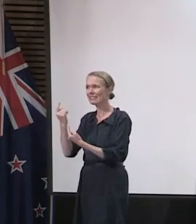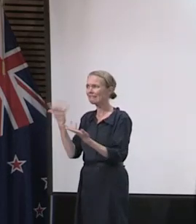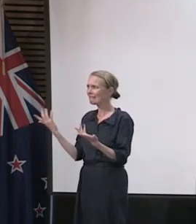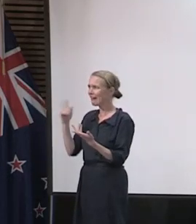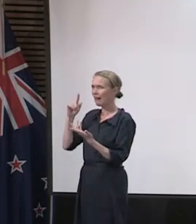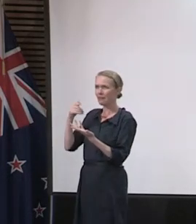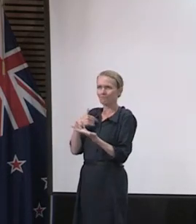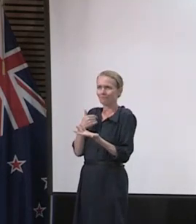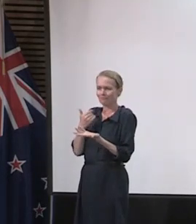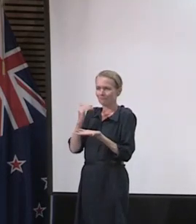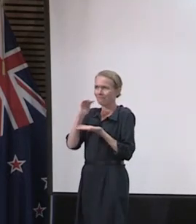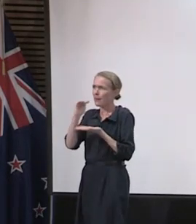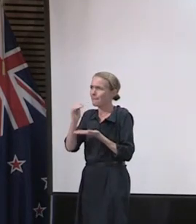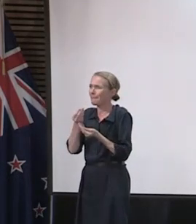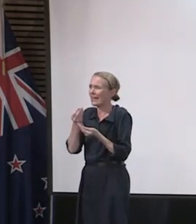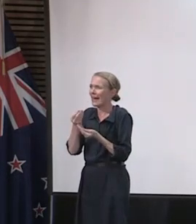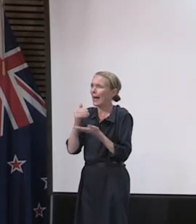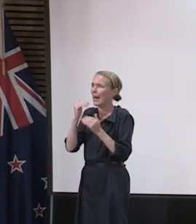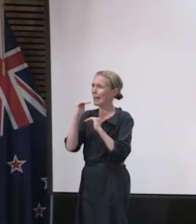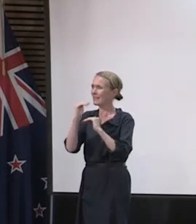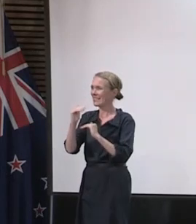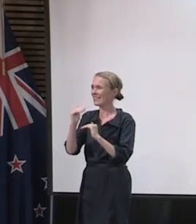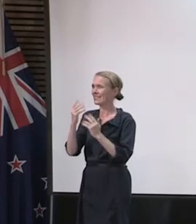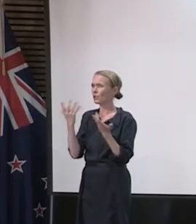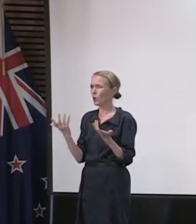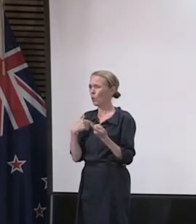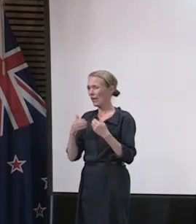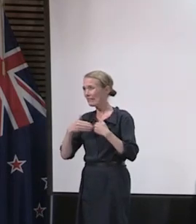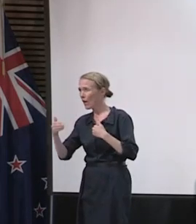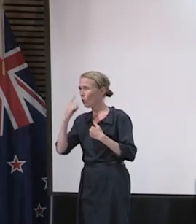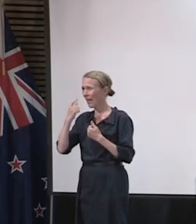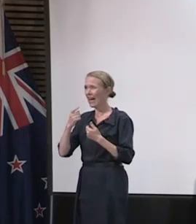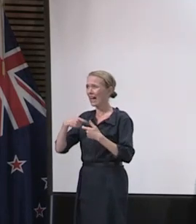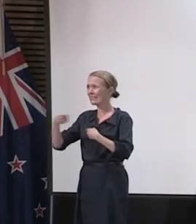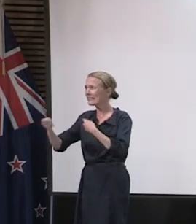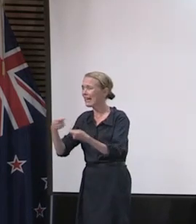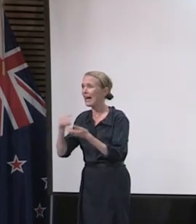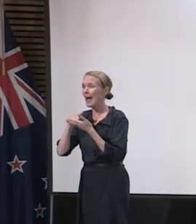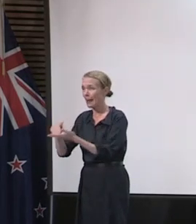that in the special response because it was fast, got support out the door and had flexibility. I don't deny we